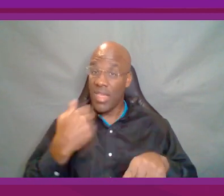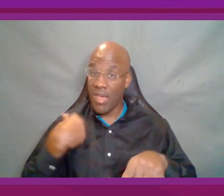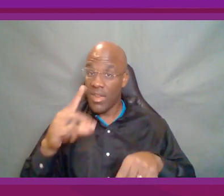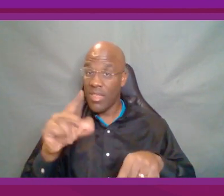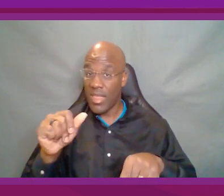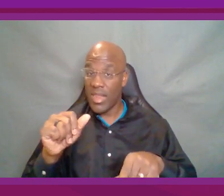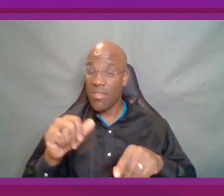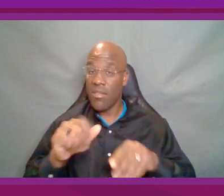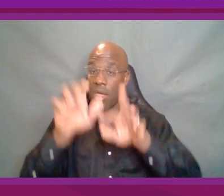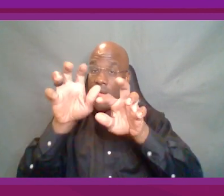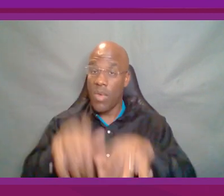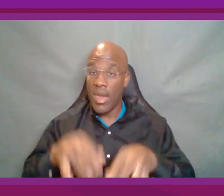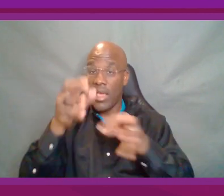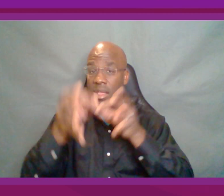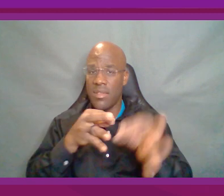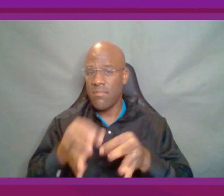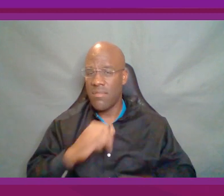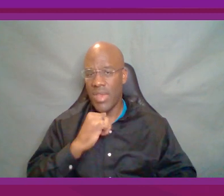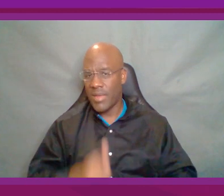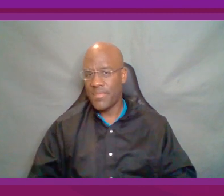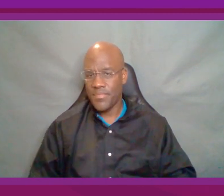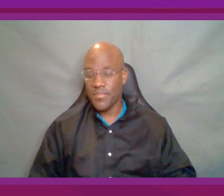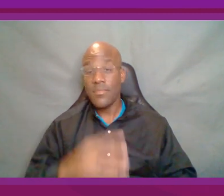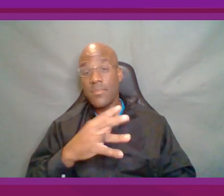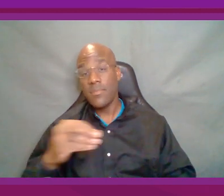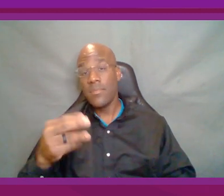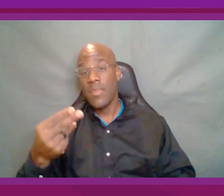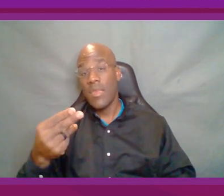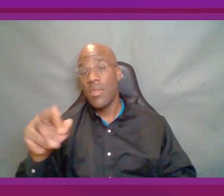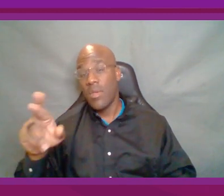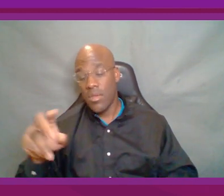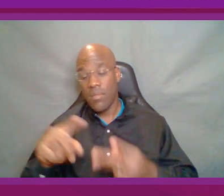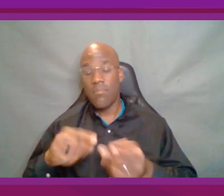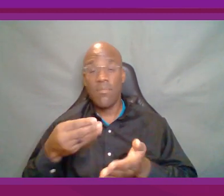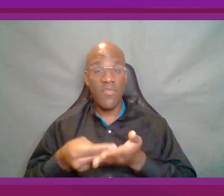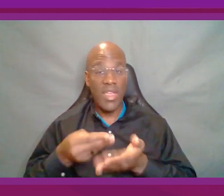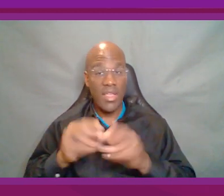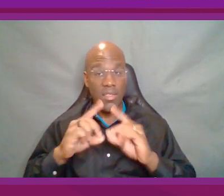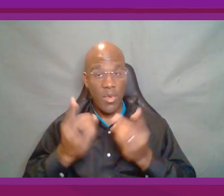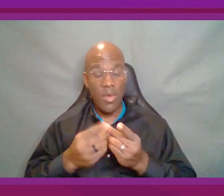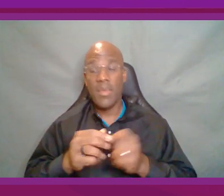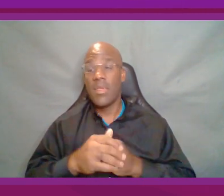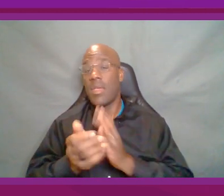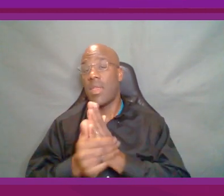necessarily you know disclosing their disability, in human resources, in finance, in talent